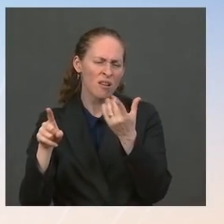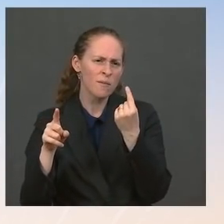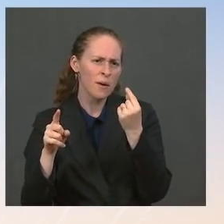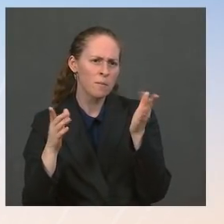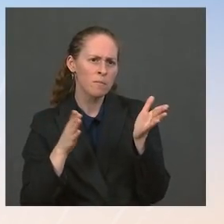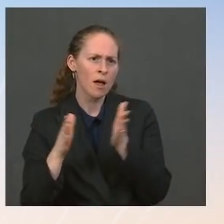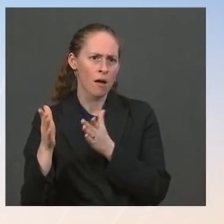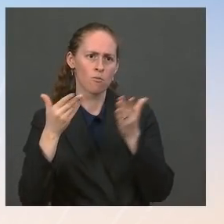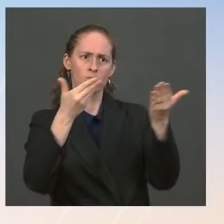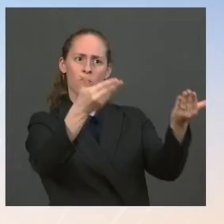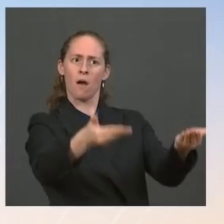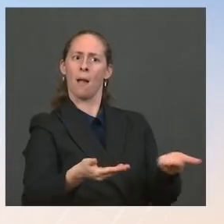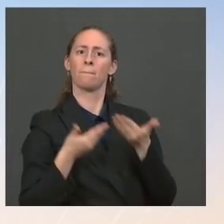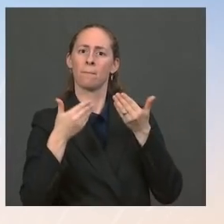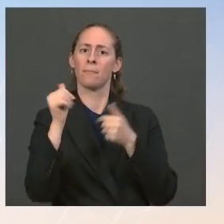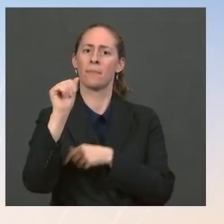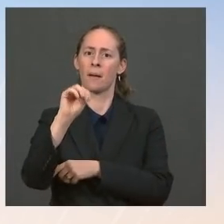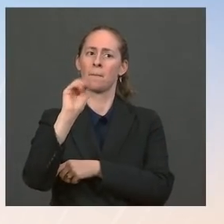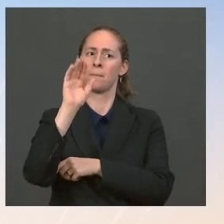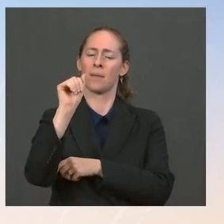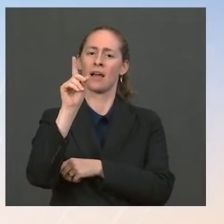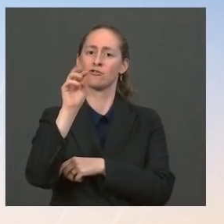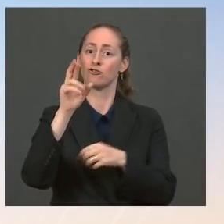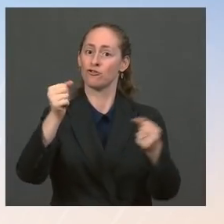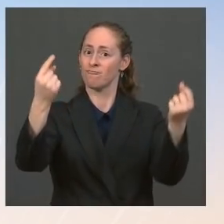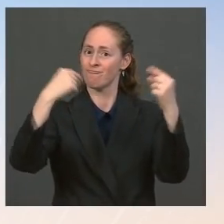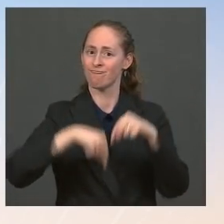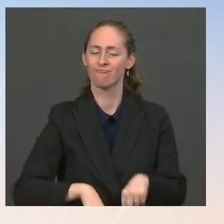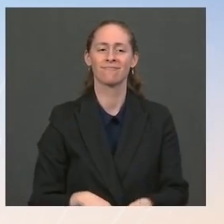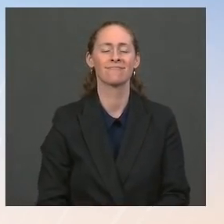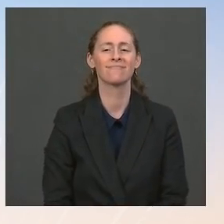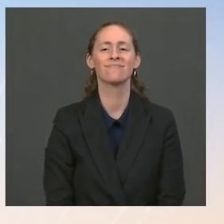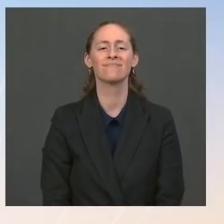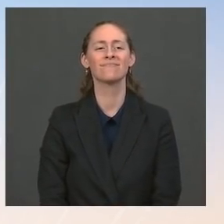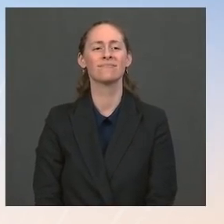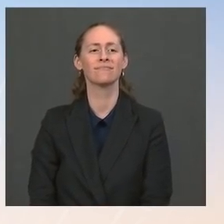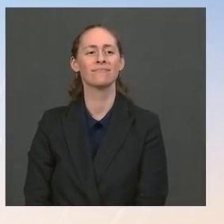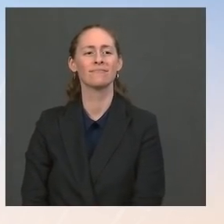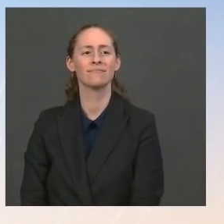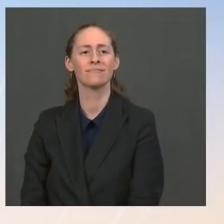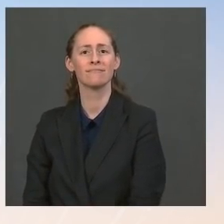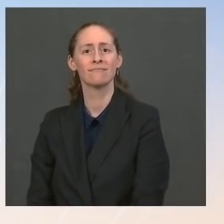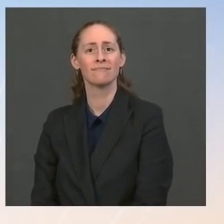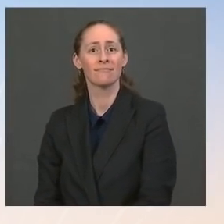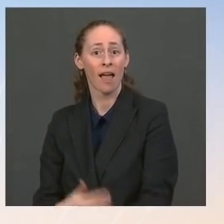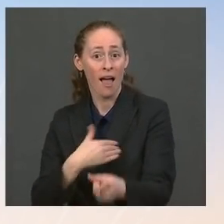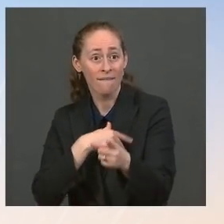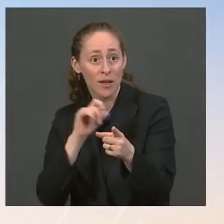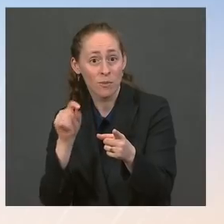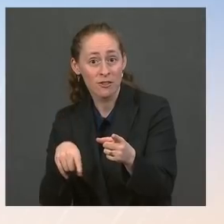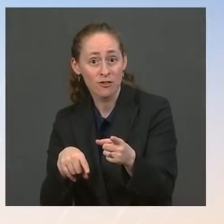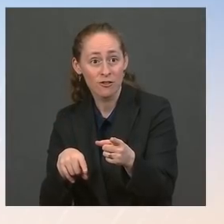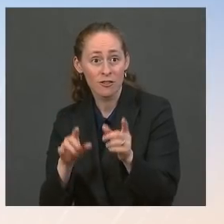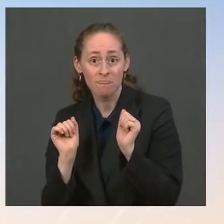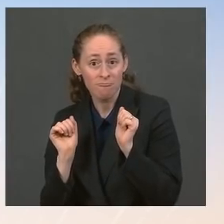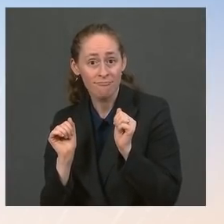in person anytime soon. Chris, do you have a question? I don't want to jump -- I don't want put you on the spot. Or Chris may not. The Press: have a question on Quad -- Ms. Psaki: Anne, go ahead.